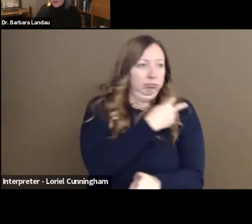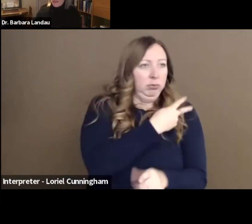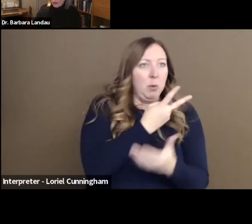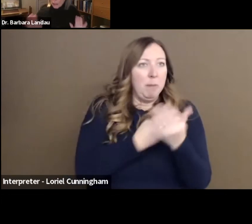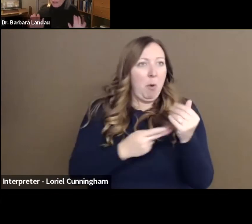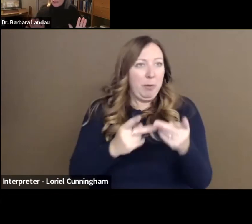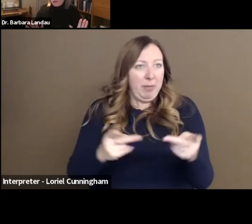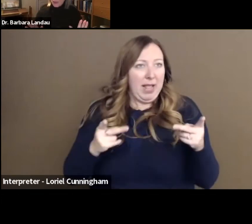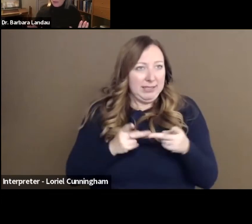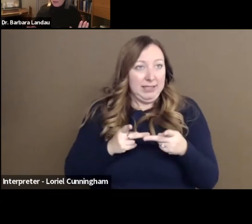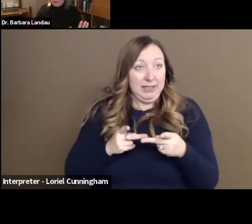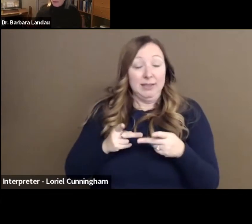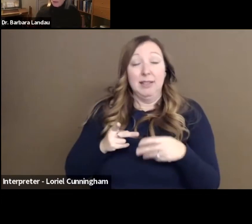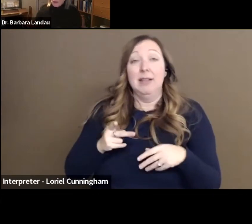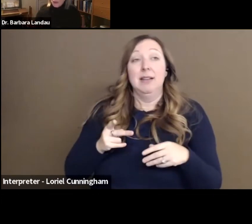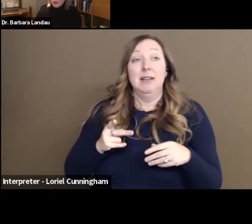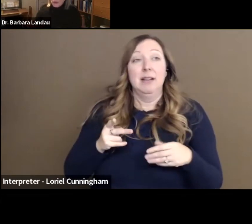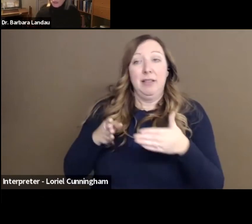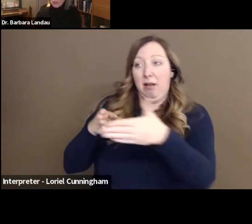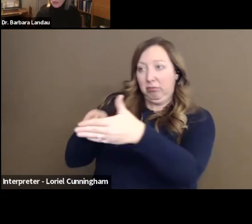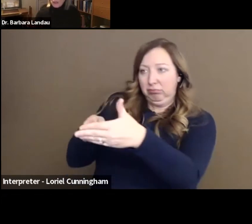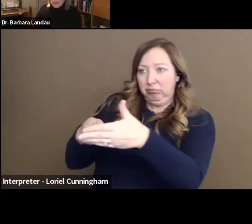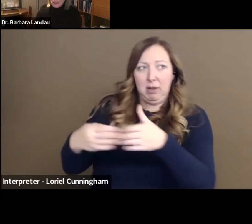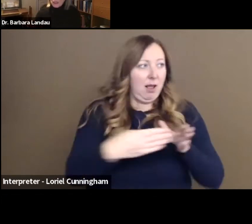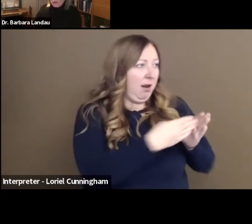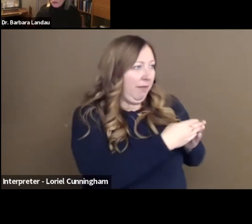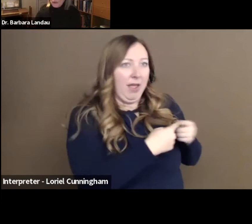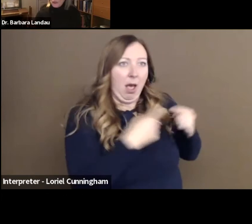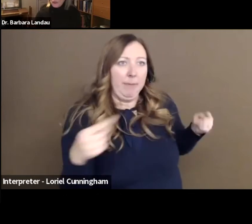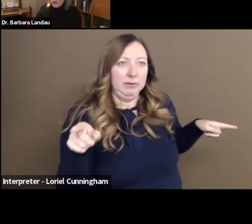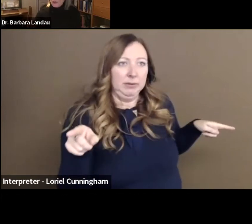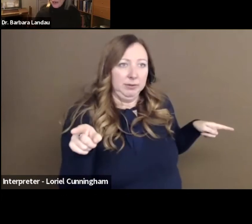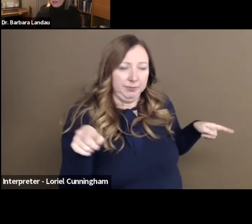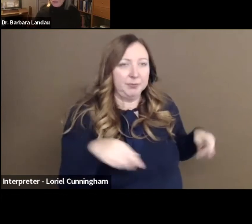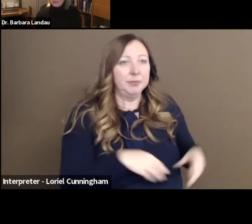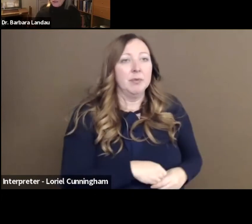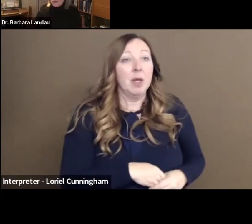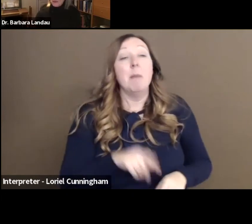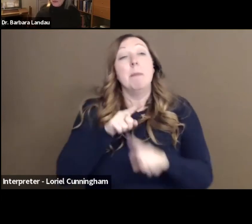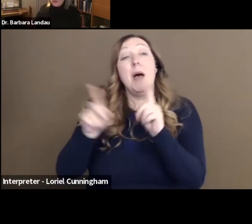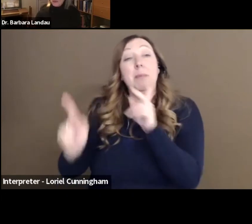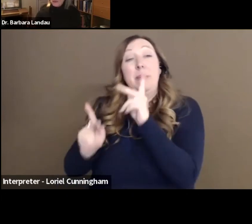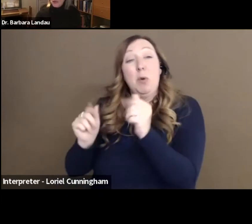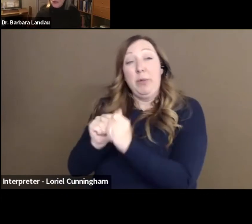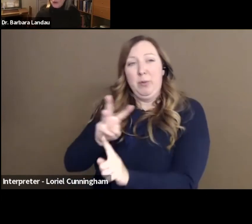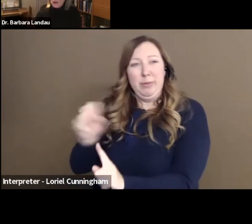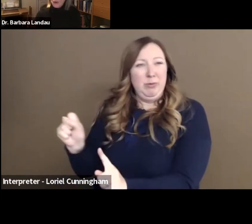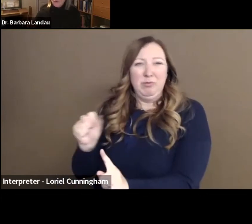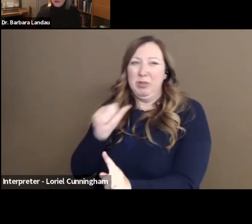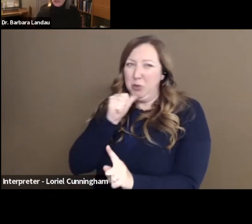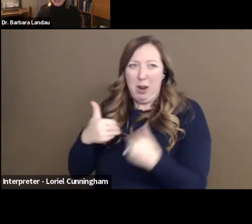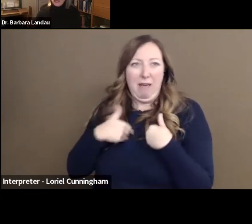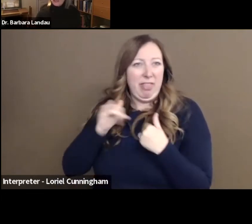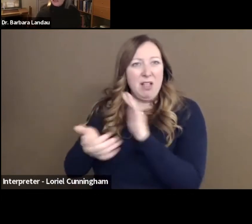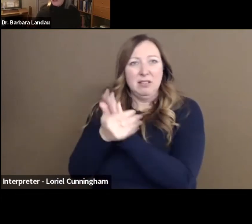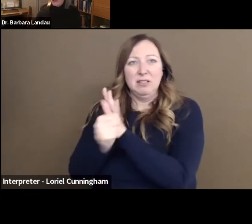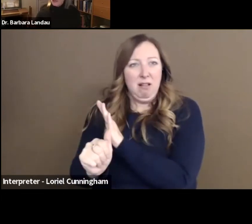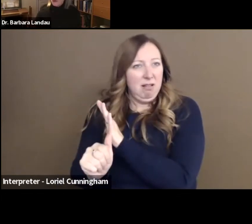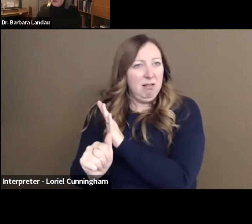that in this experiment so you can see that these searches are randomly